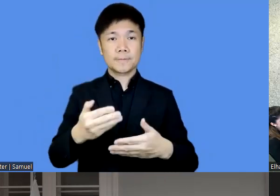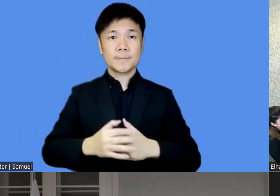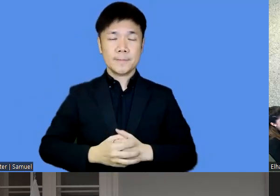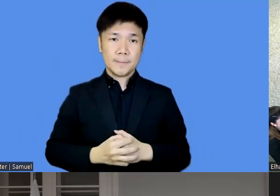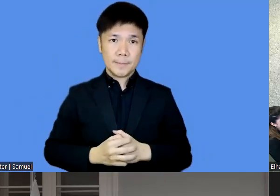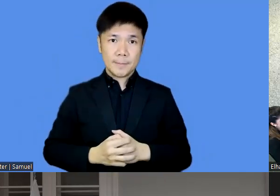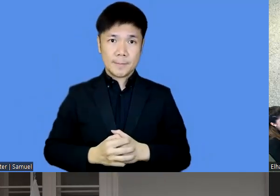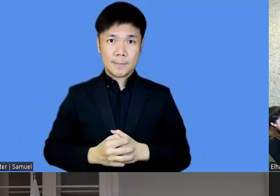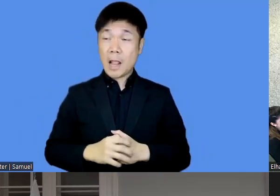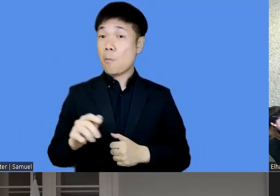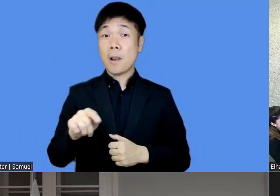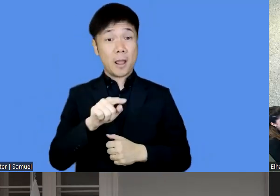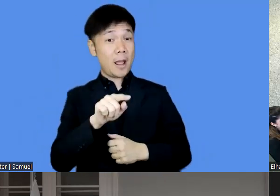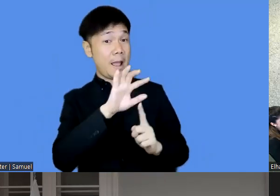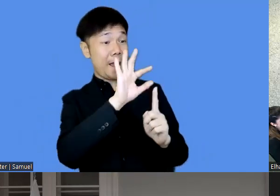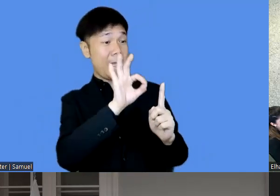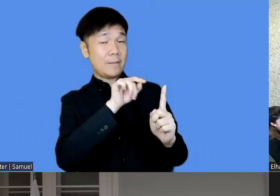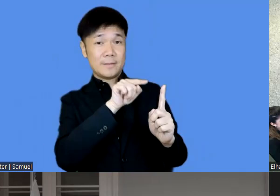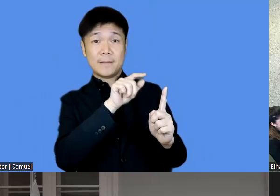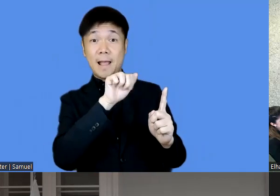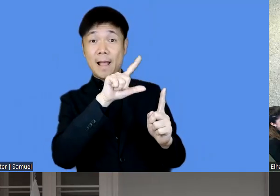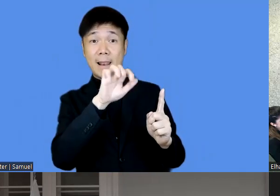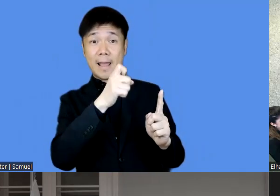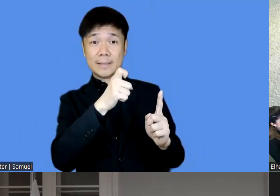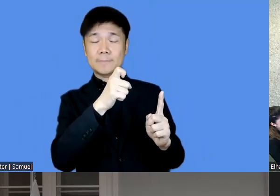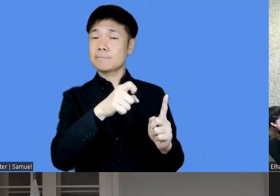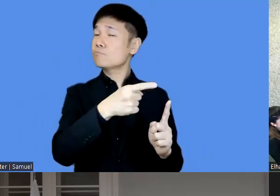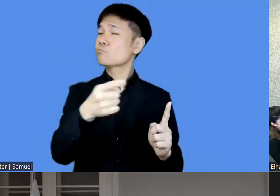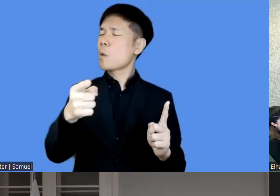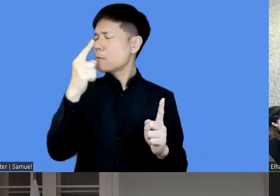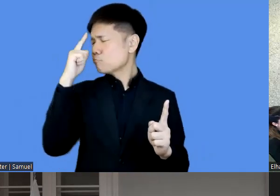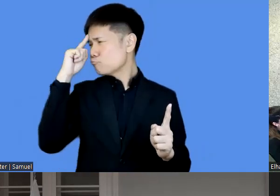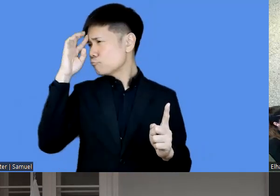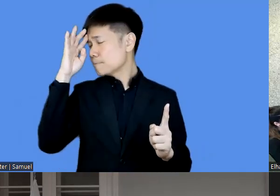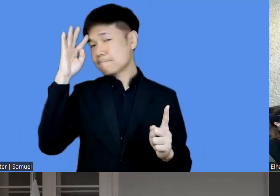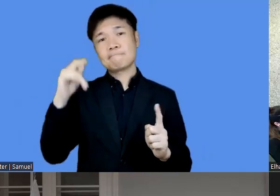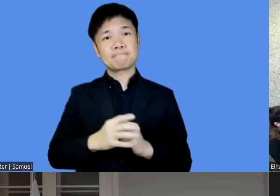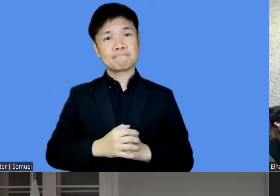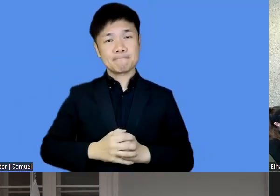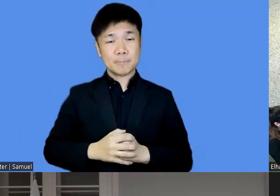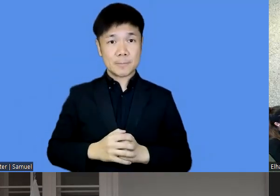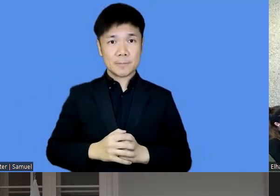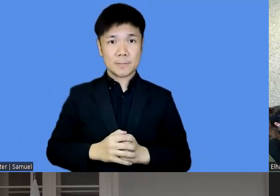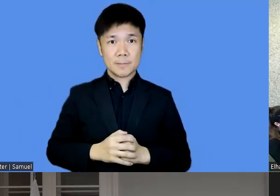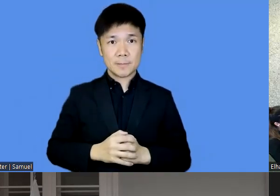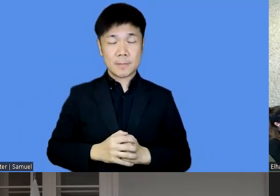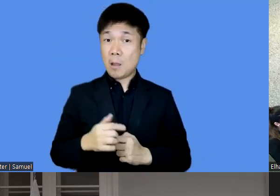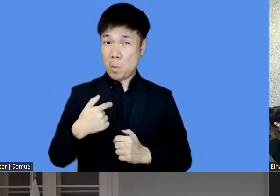question for Alex, and reflection, but I'm trying to work very intensely on fighting